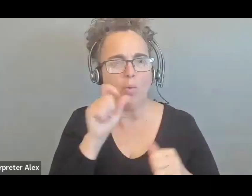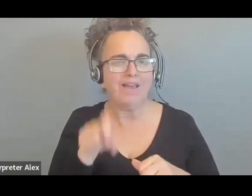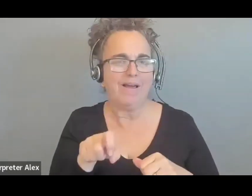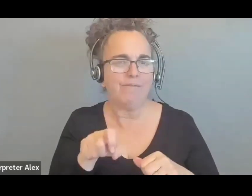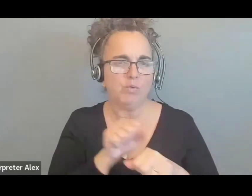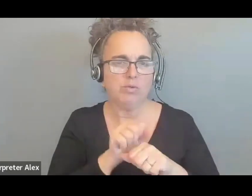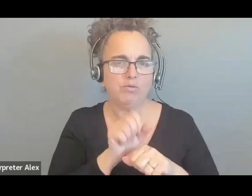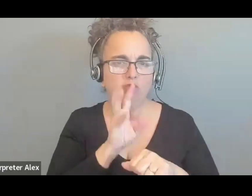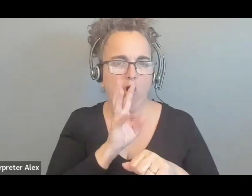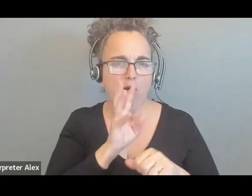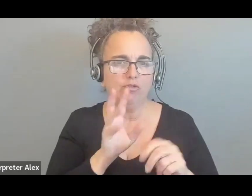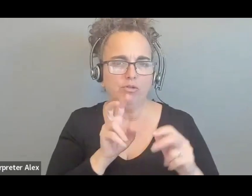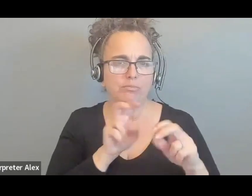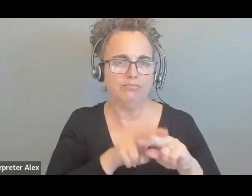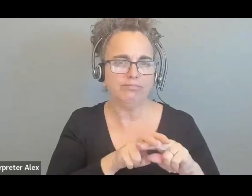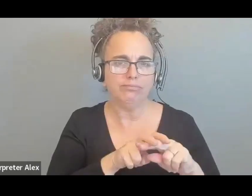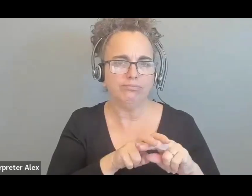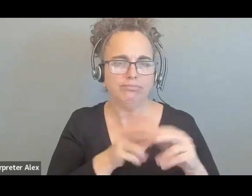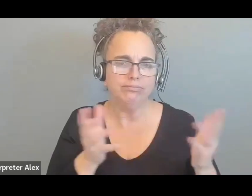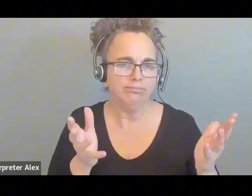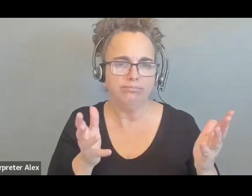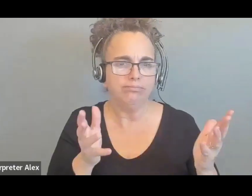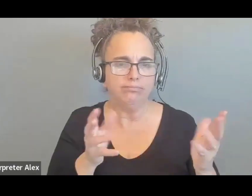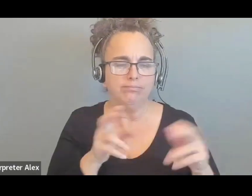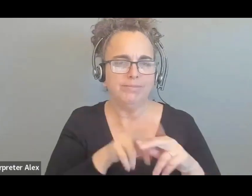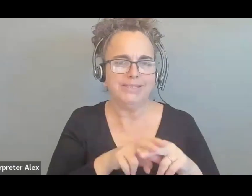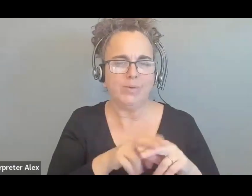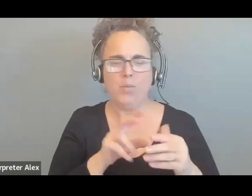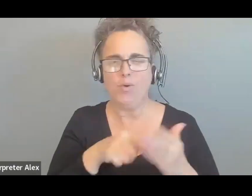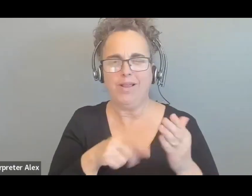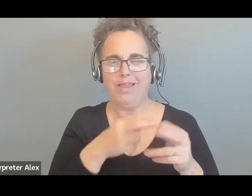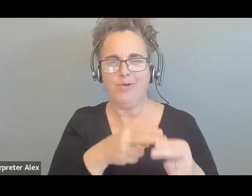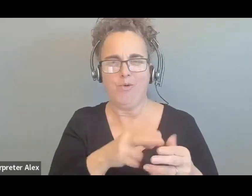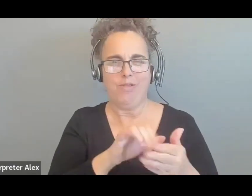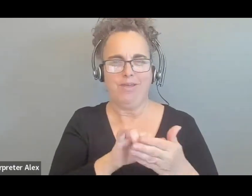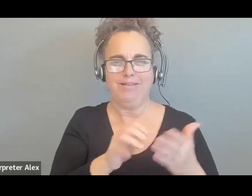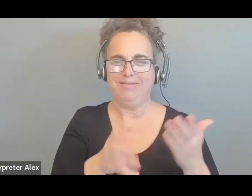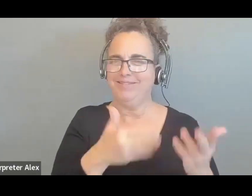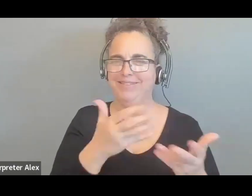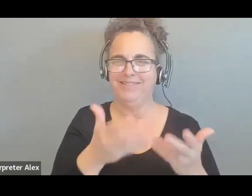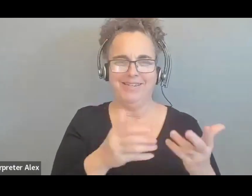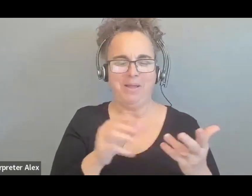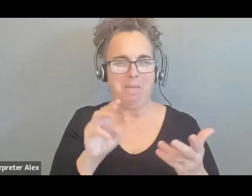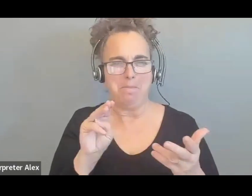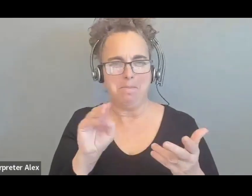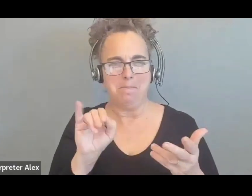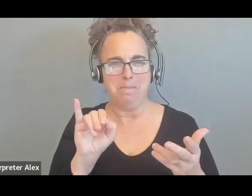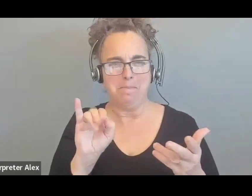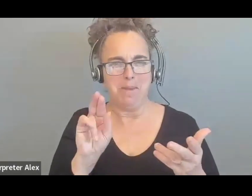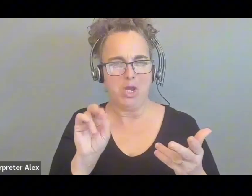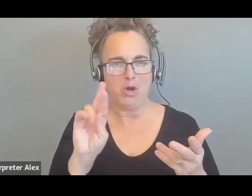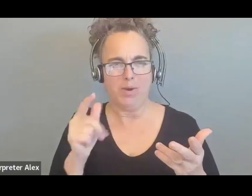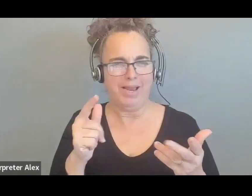You can just, you know, be, what's it called me? It's not mirroring, but there's another term for it